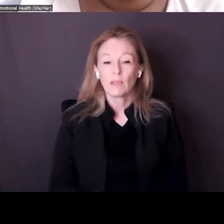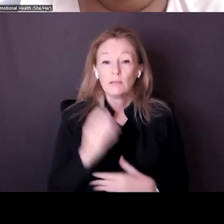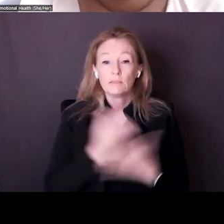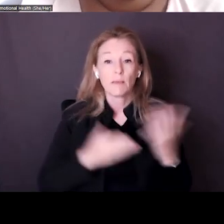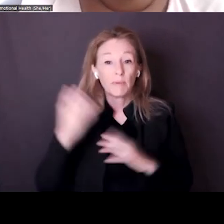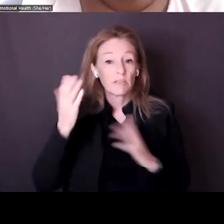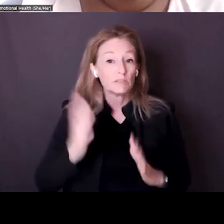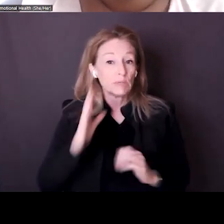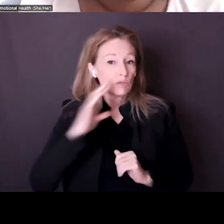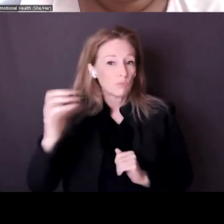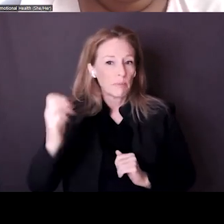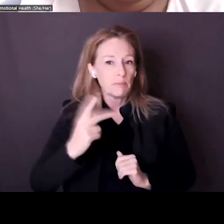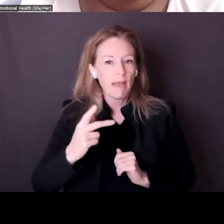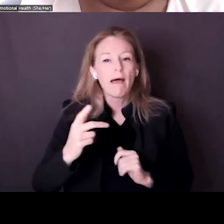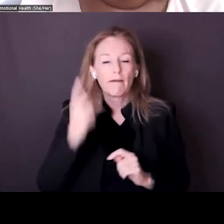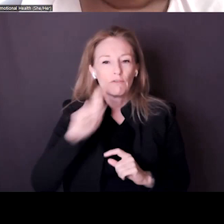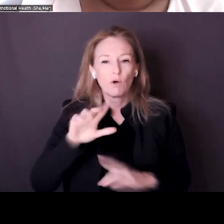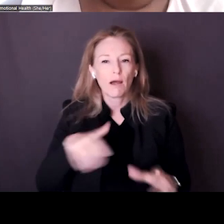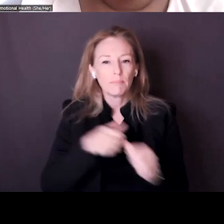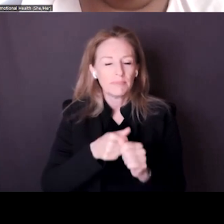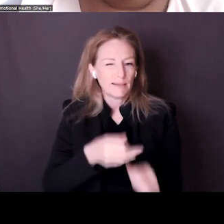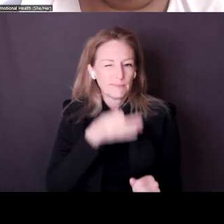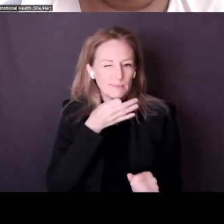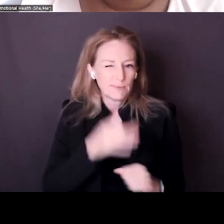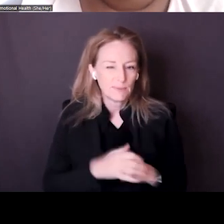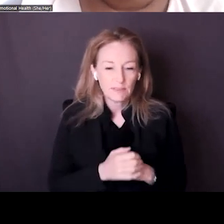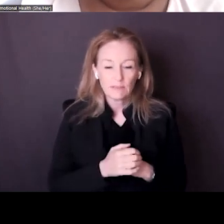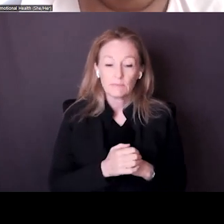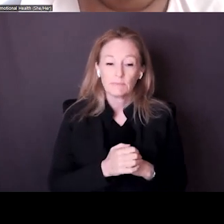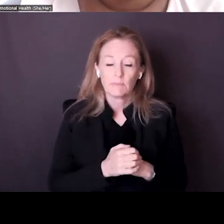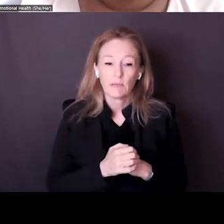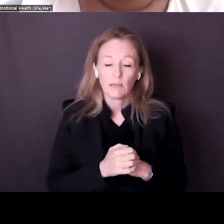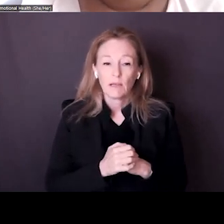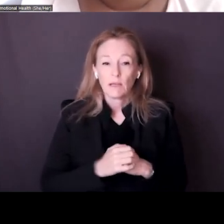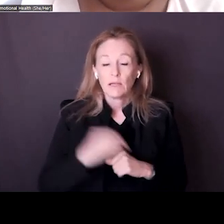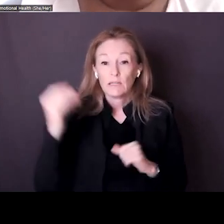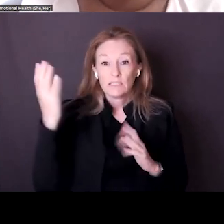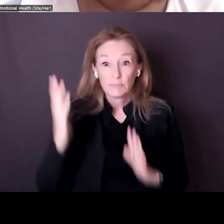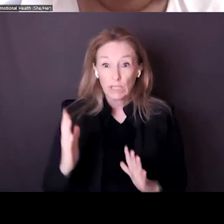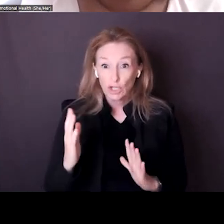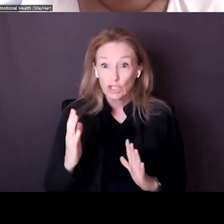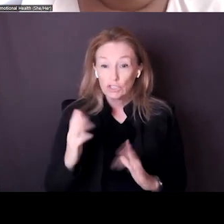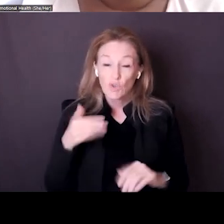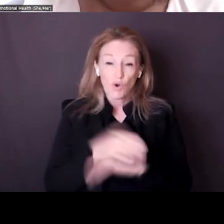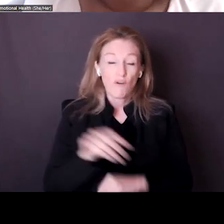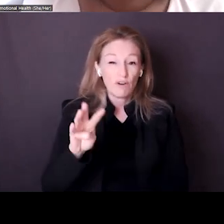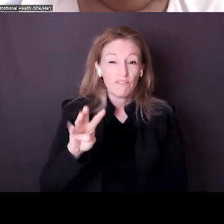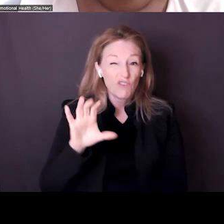BACK TO GIVE UPDATES. SPEAKING OF SPEAKERS, THERE ARE OVER 400 UNIQUE SPEAKERS OVER THE